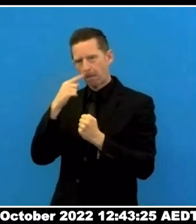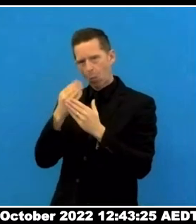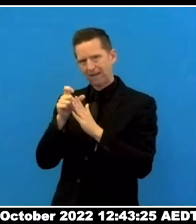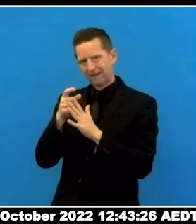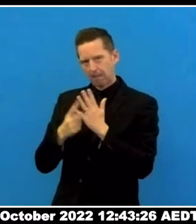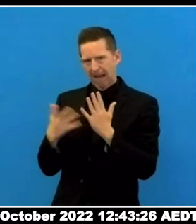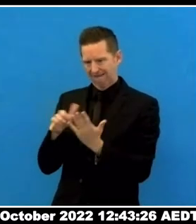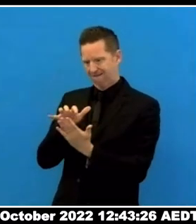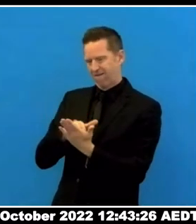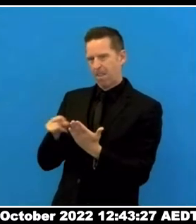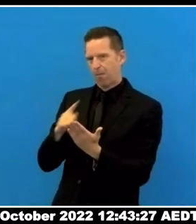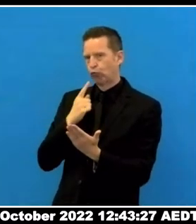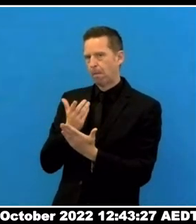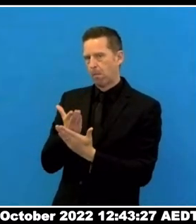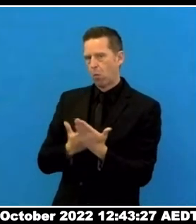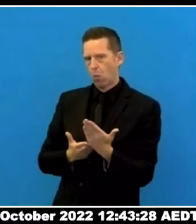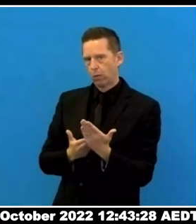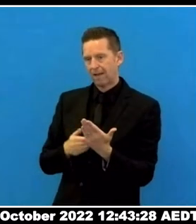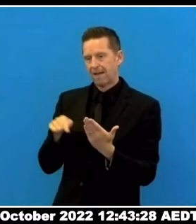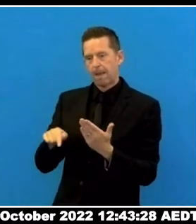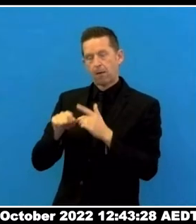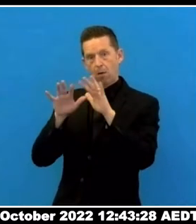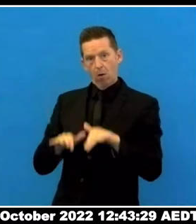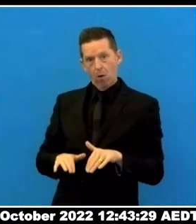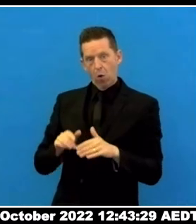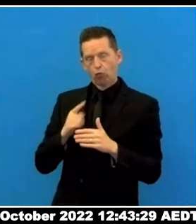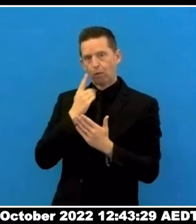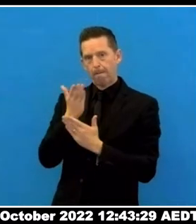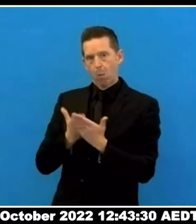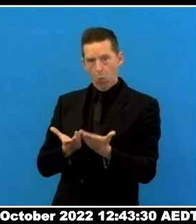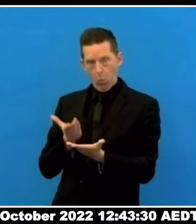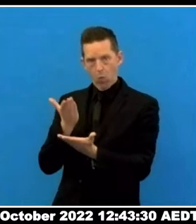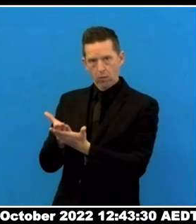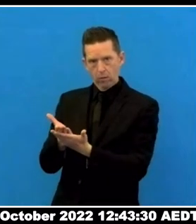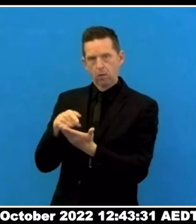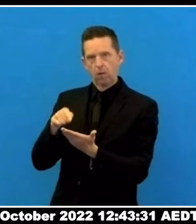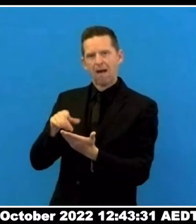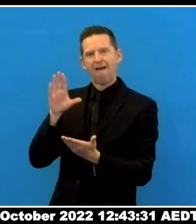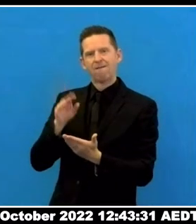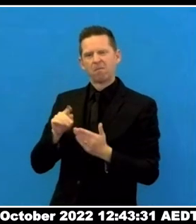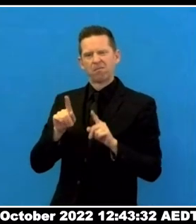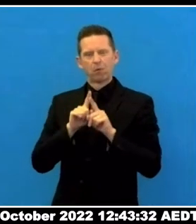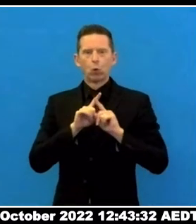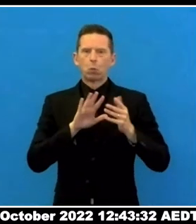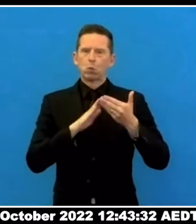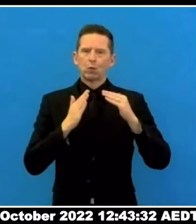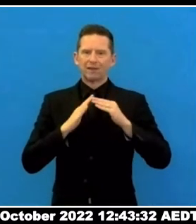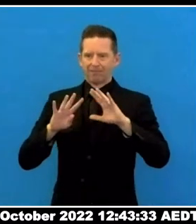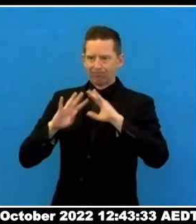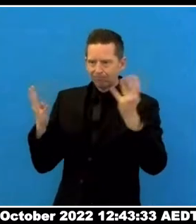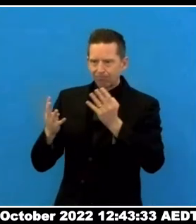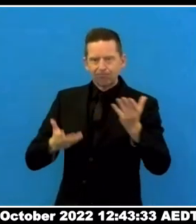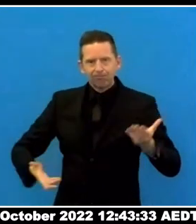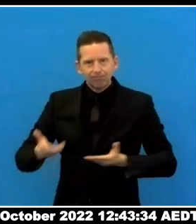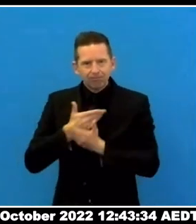The report is the result of a particular form of community consultation and advice.